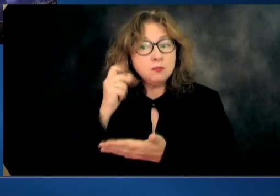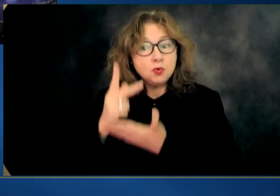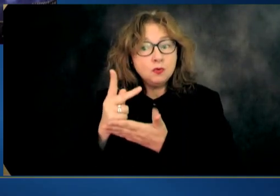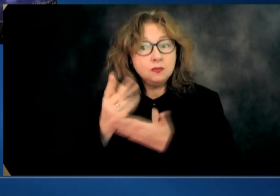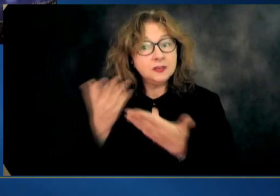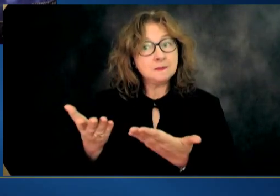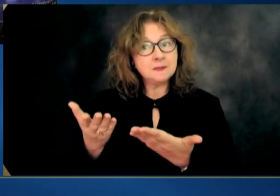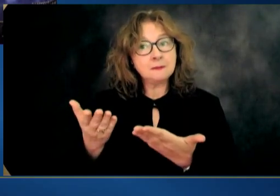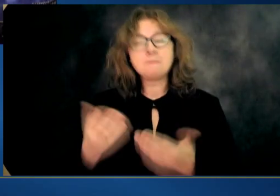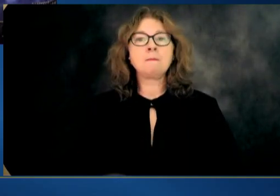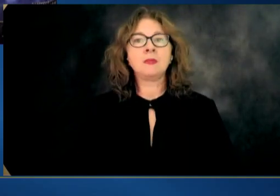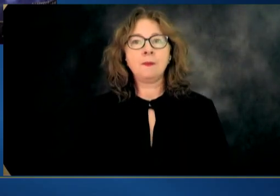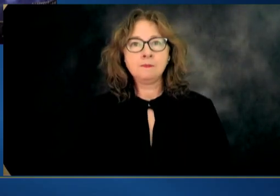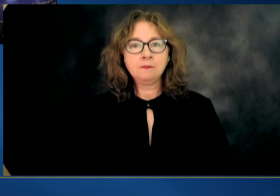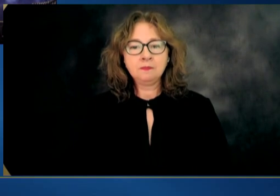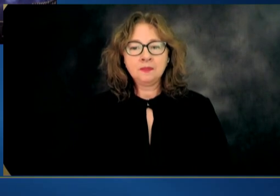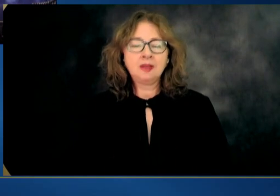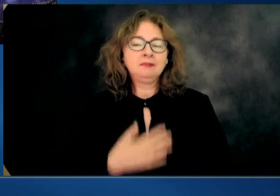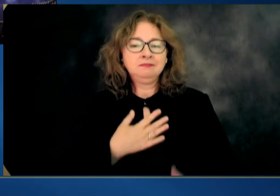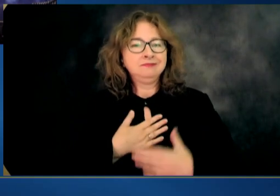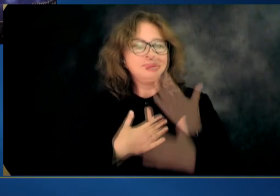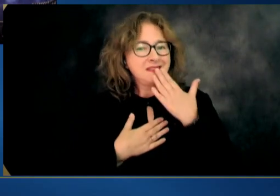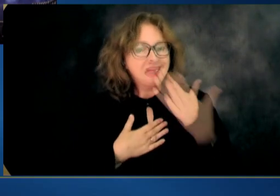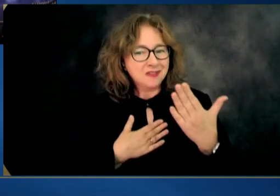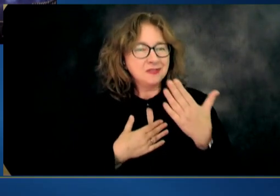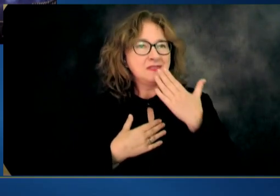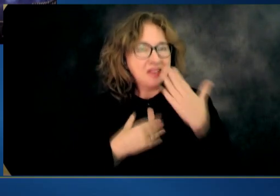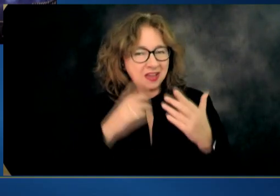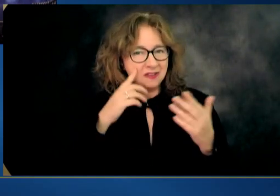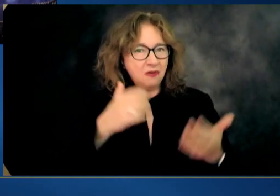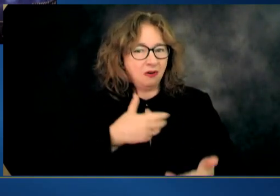Nicole Verdun: So, thank you, thank you so much for having me and for being in, you know,